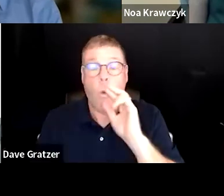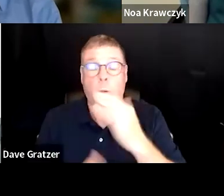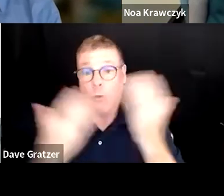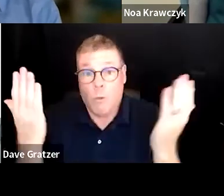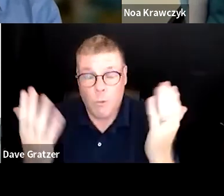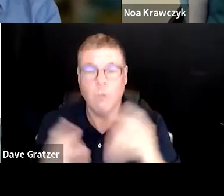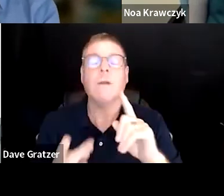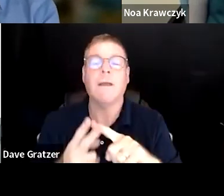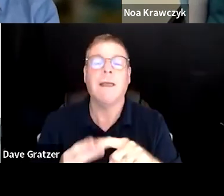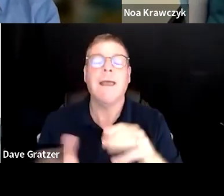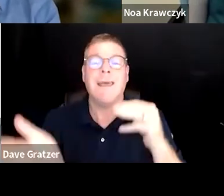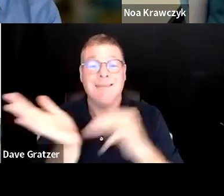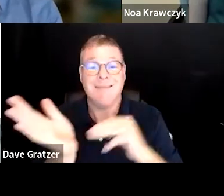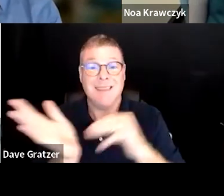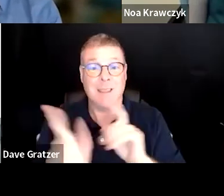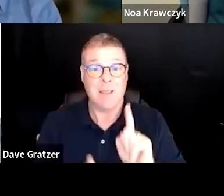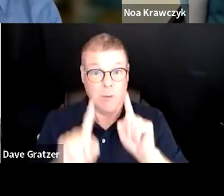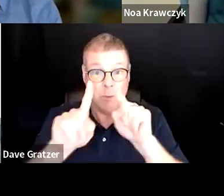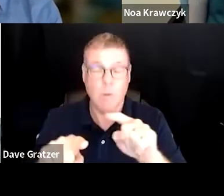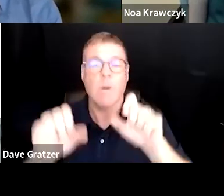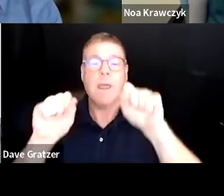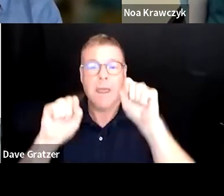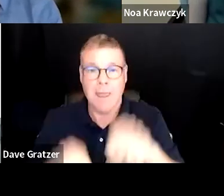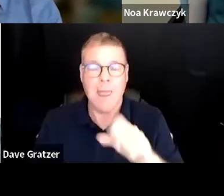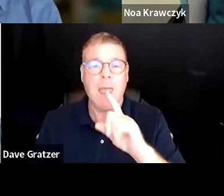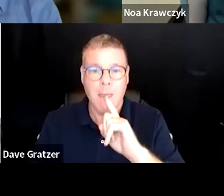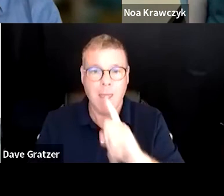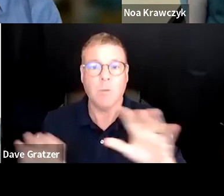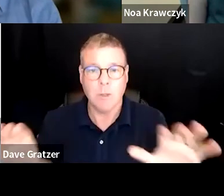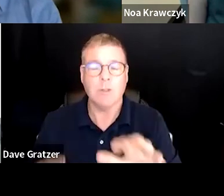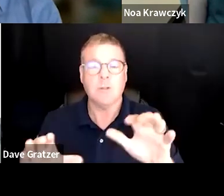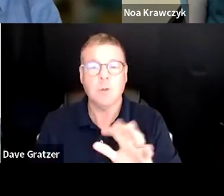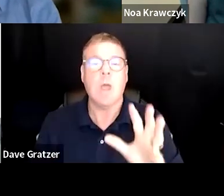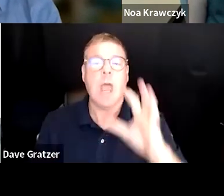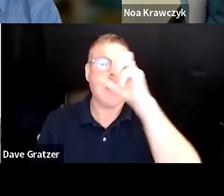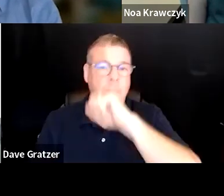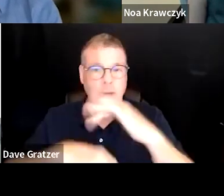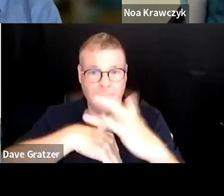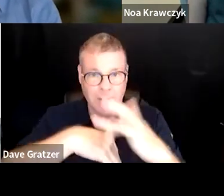the provider they go to can actually do a presumptive eligibility application,